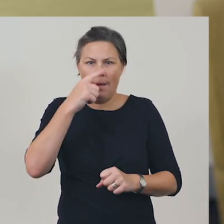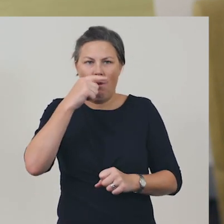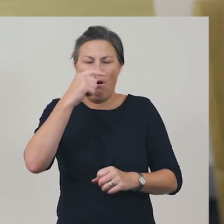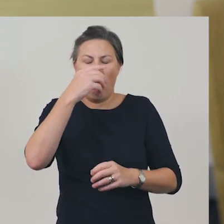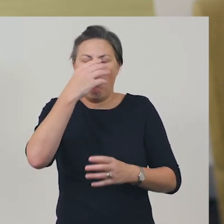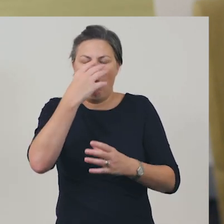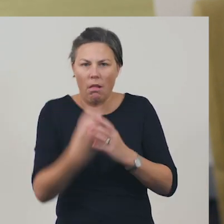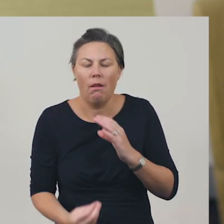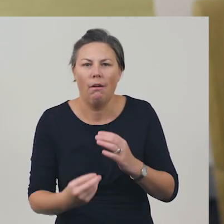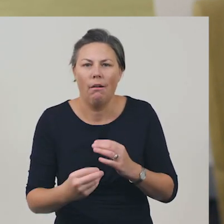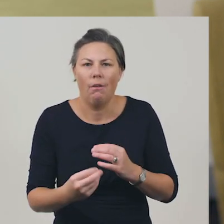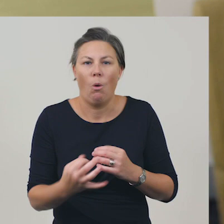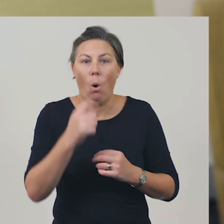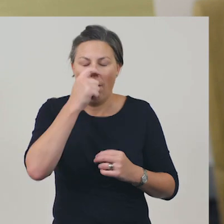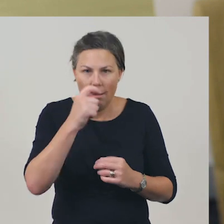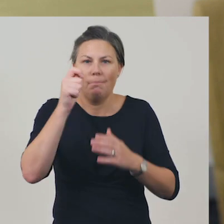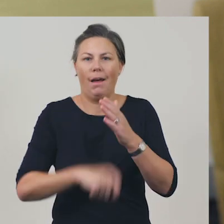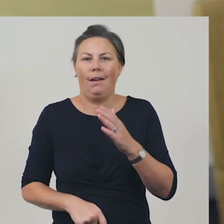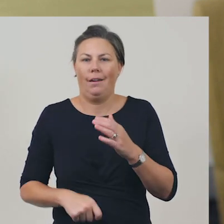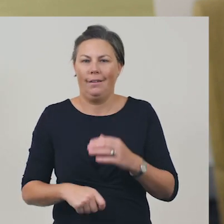That’s all for today. See you next time!